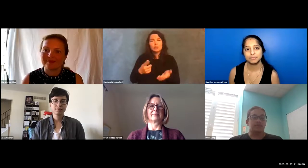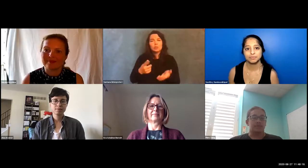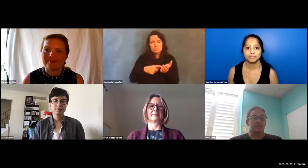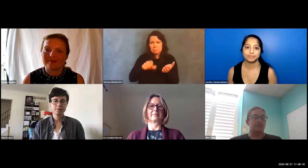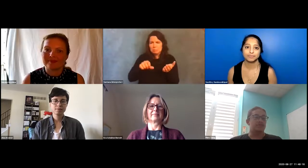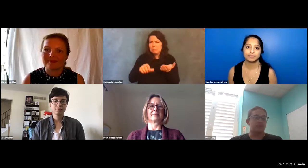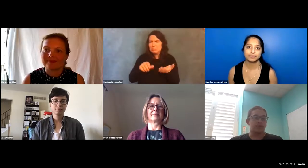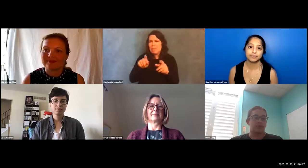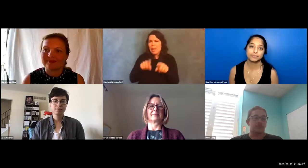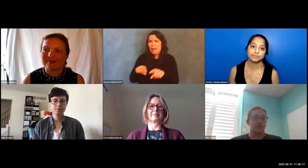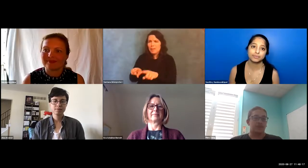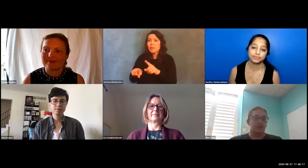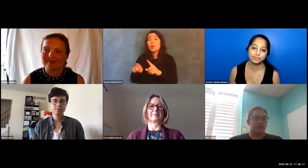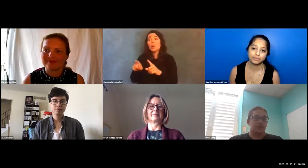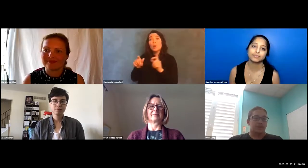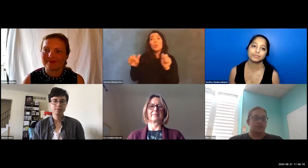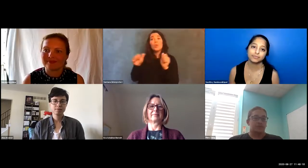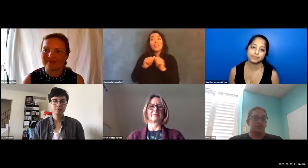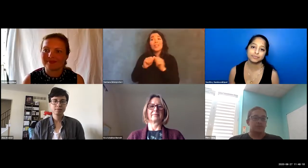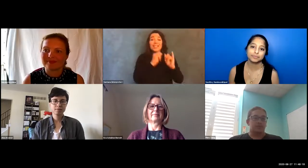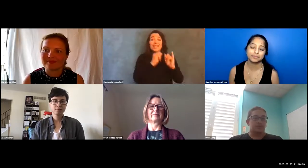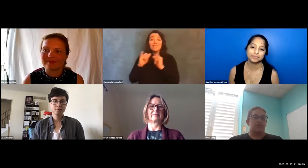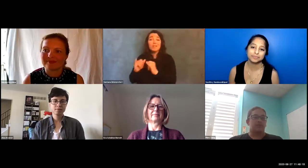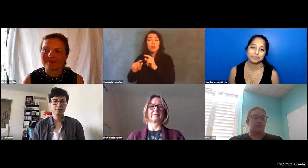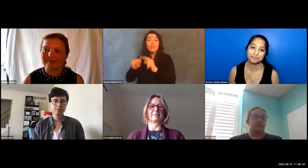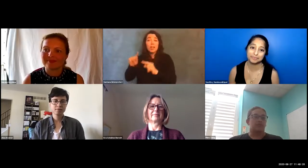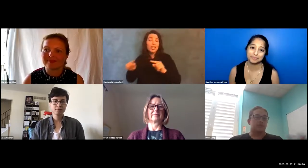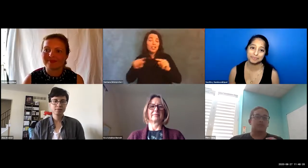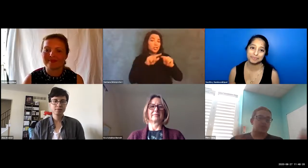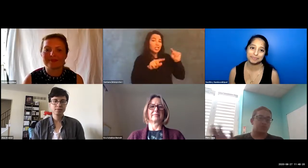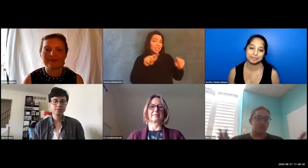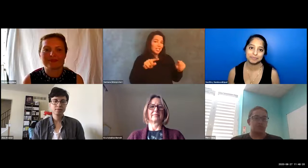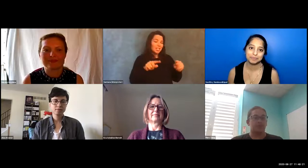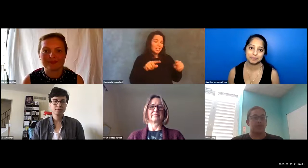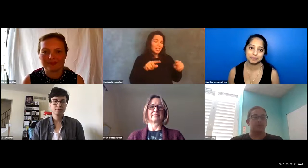is individual variation. So for example, you know speakers of language